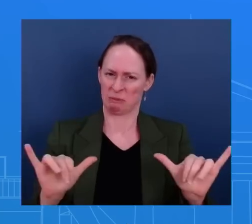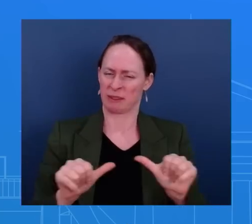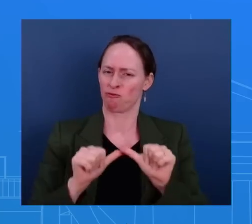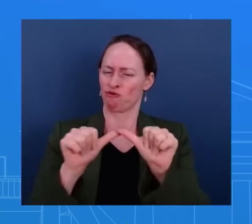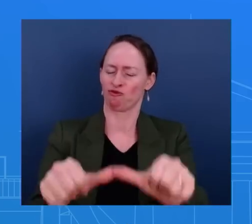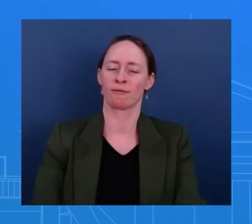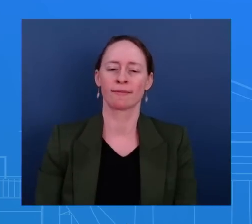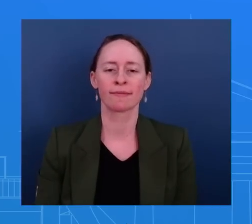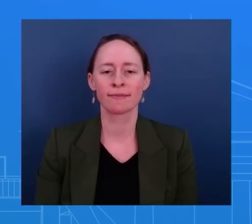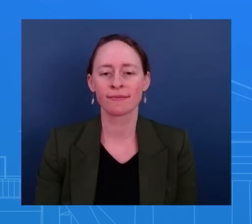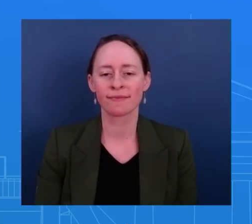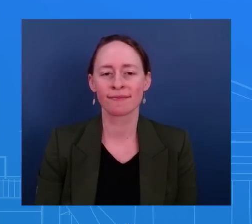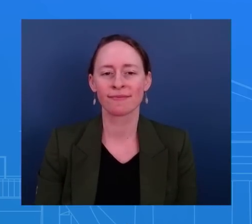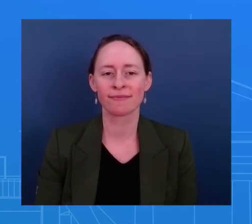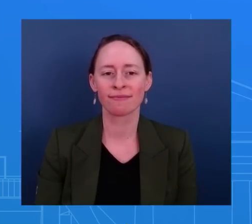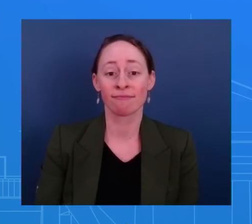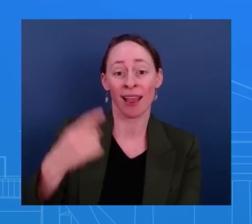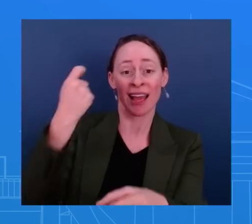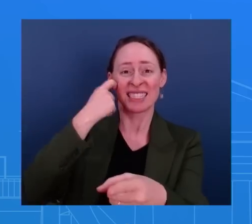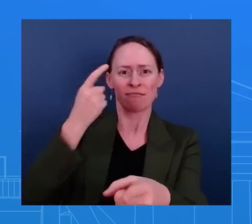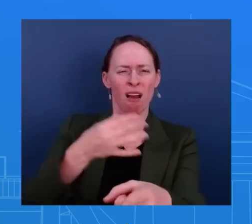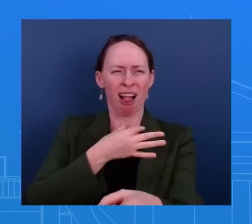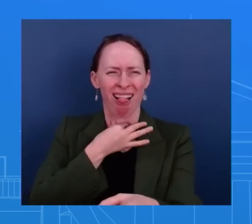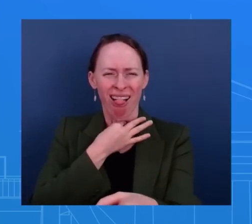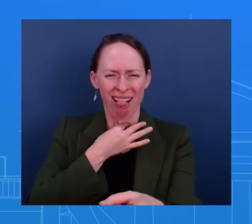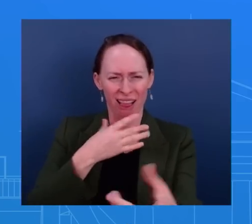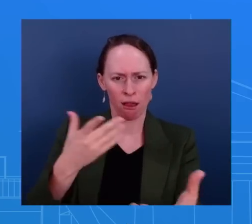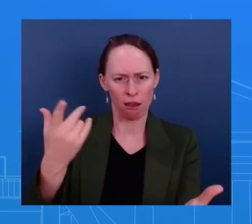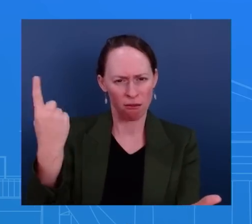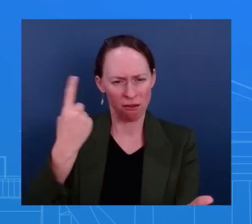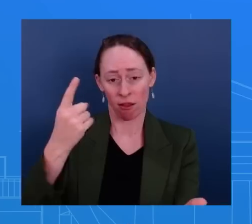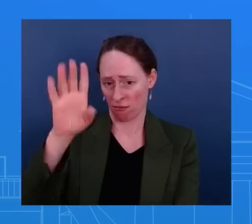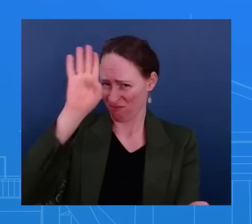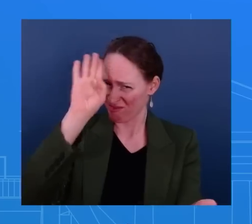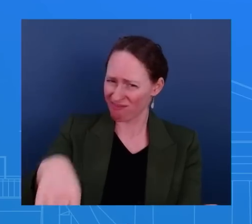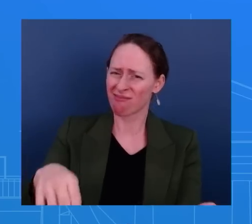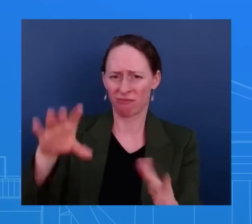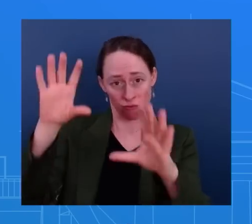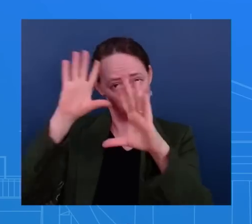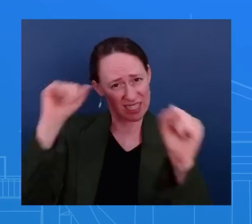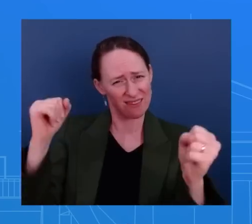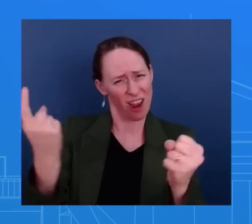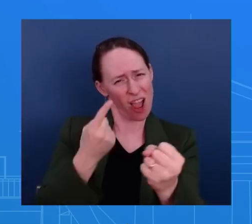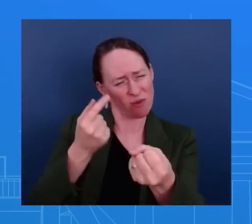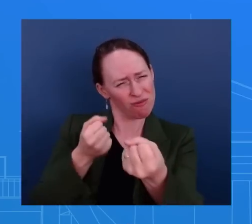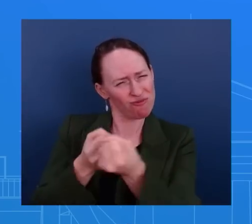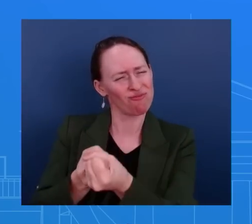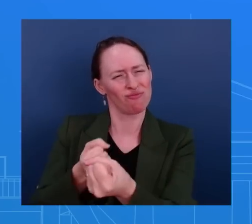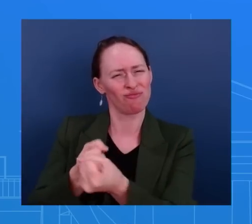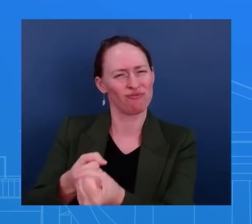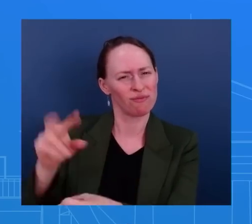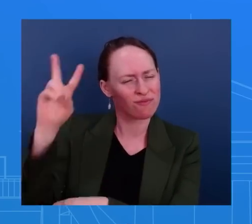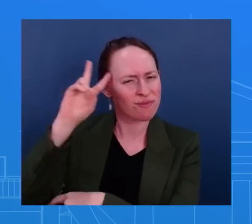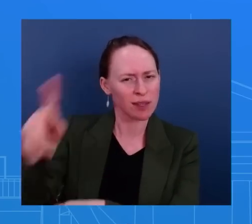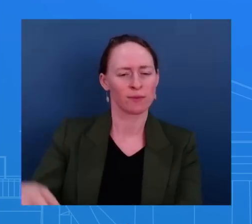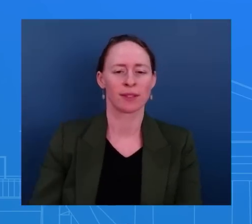the president certainly supports the vice president as she moves forward. The Press: And what's the White House's reaction to the former president pushing this false conspiracy theory